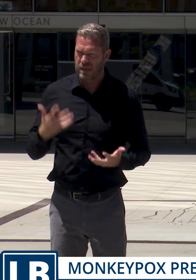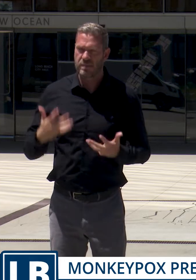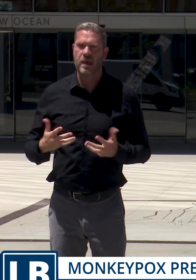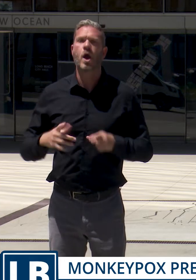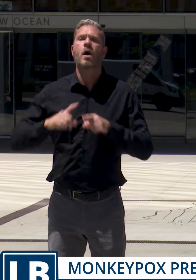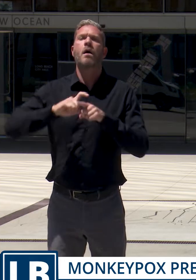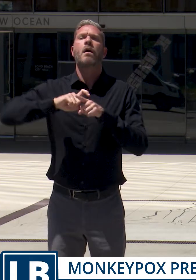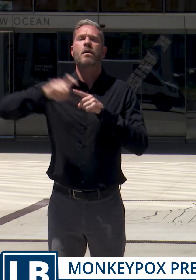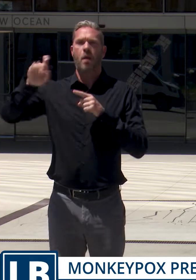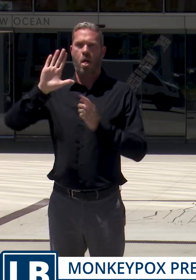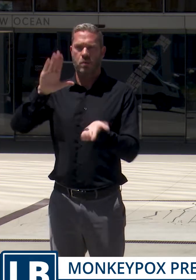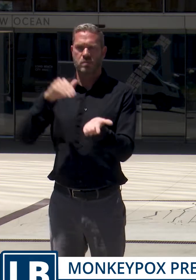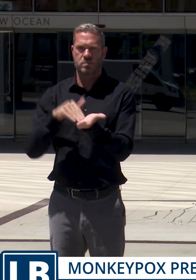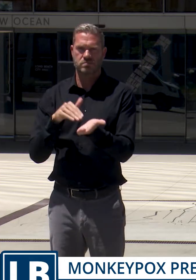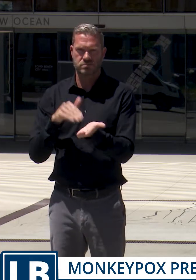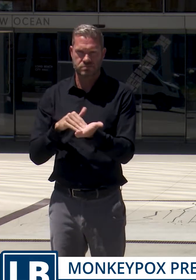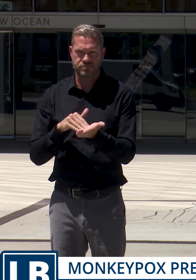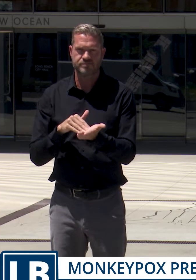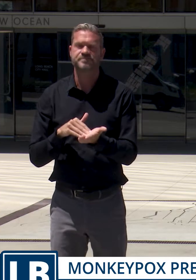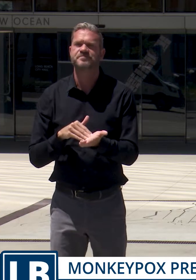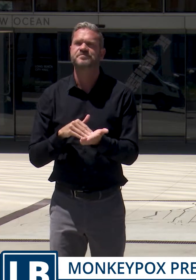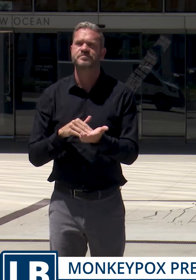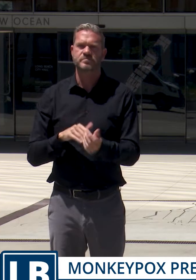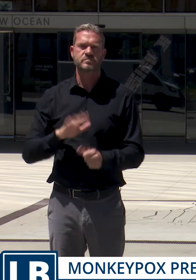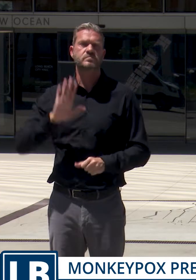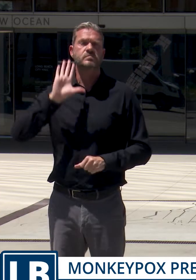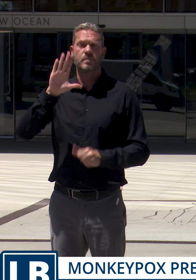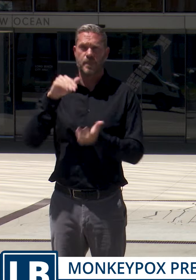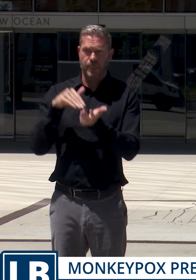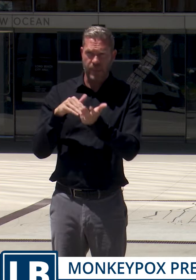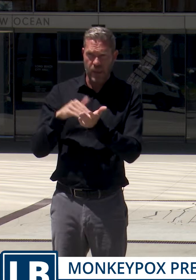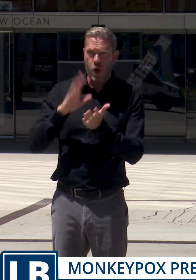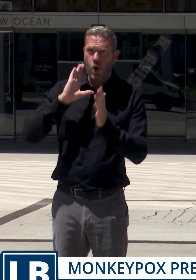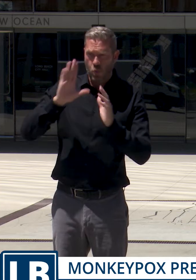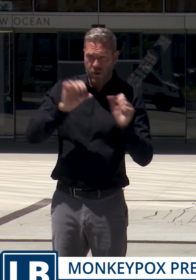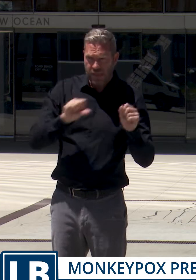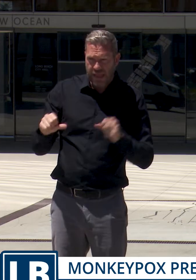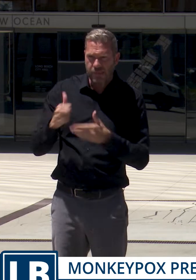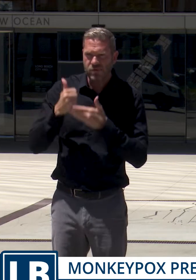provider health care providers will also be able to help figure out what treatment is needed for